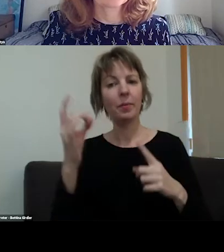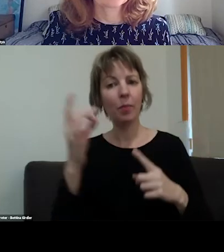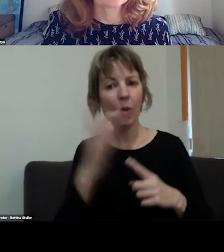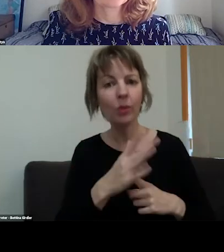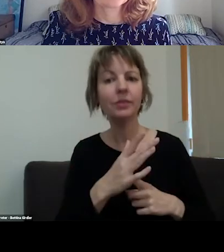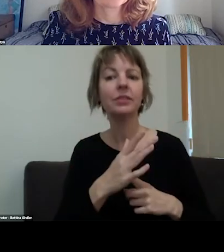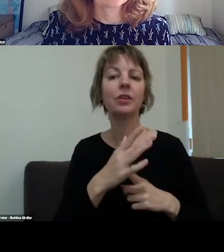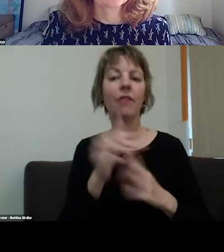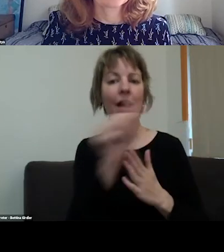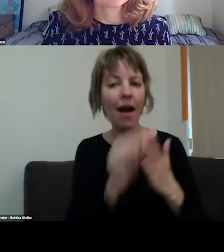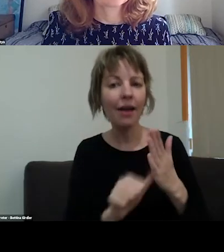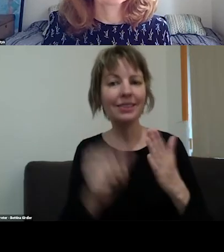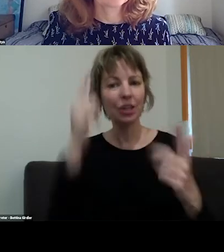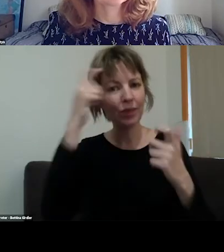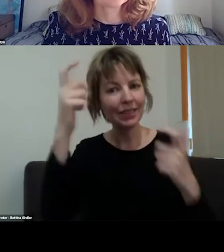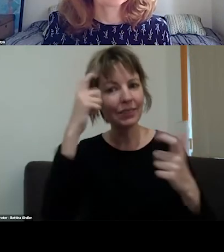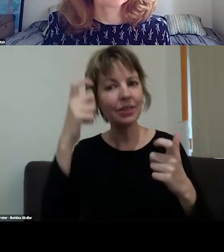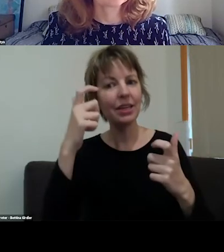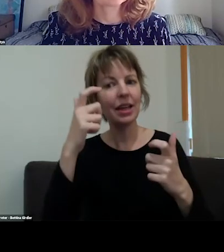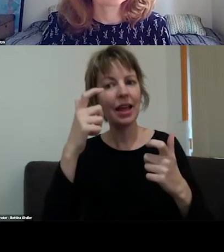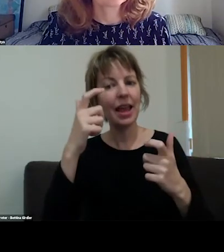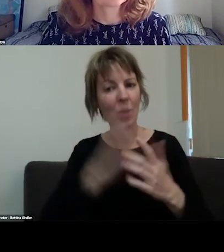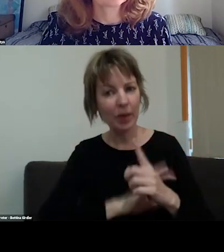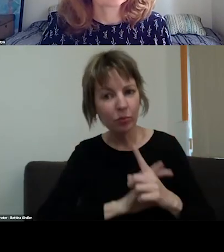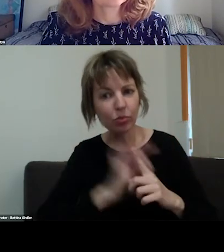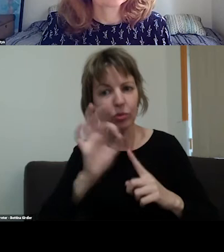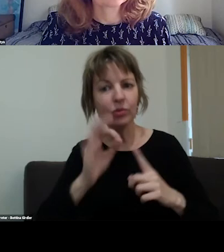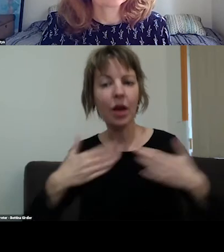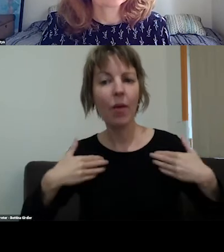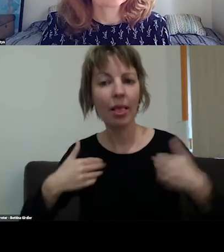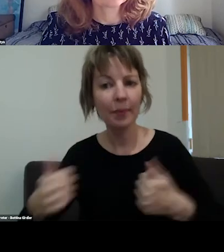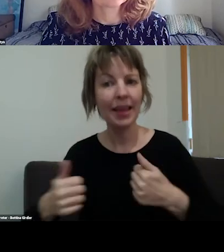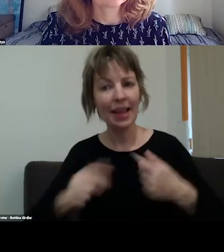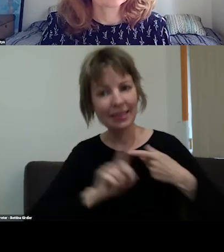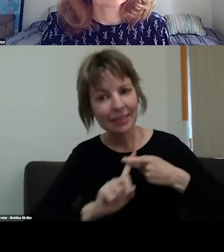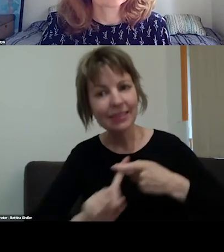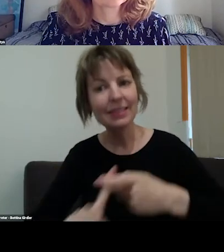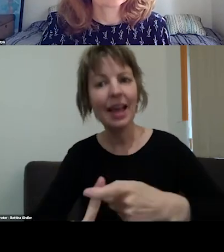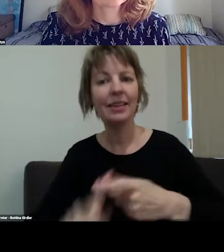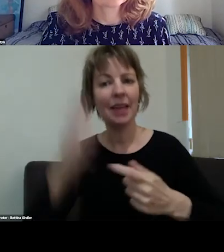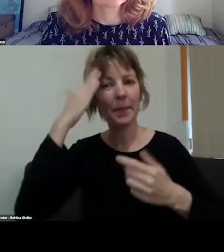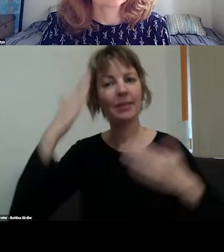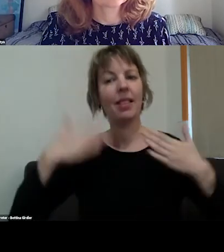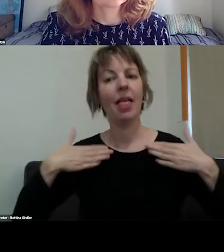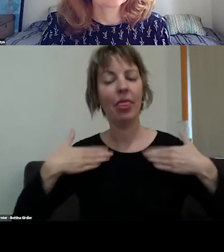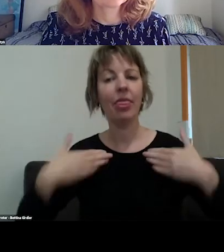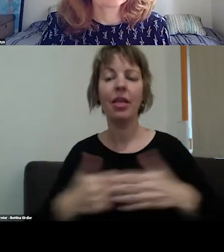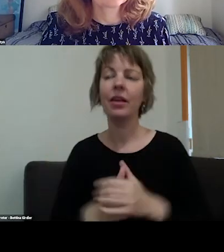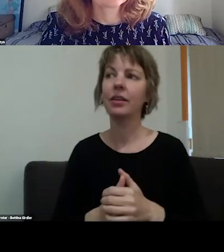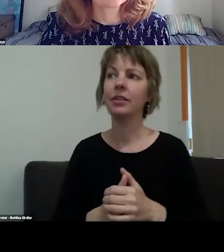health and wellbeing. So in many ways, maybe we are but we just don't see the immediate effects of that.